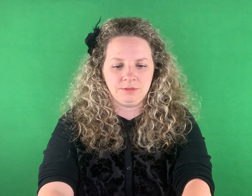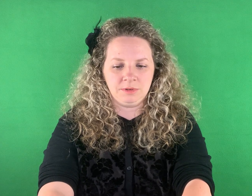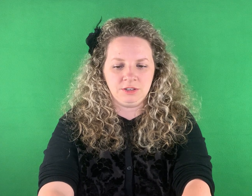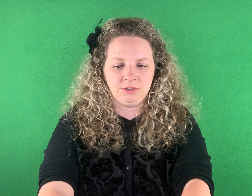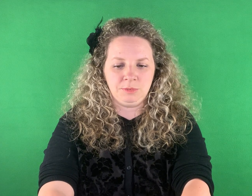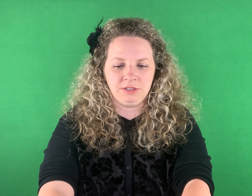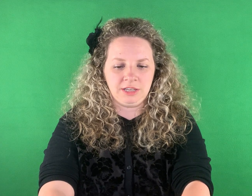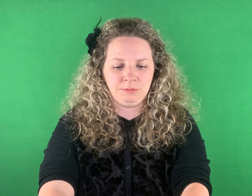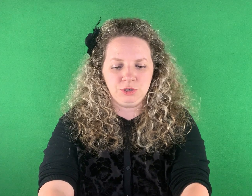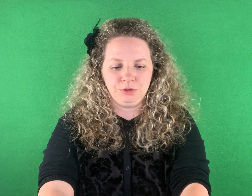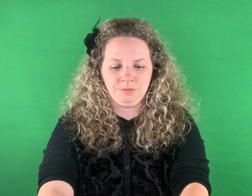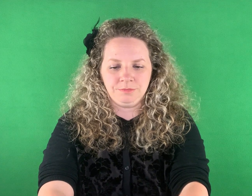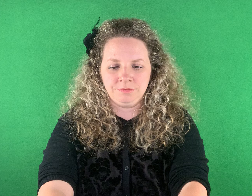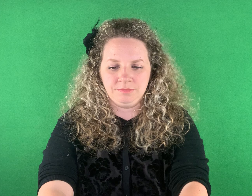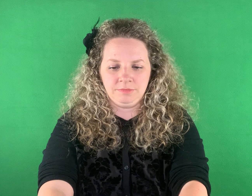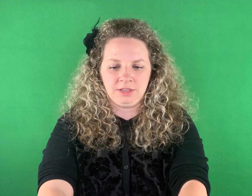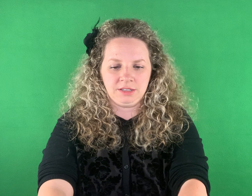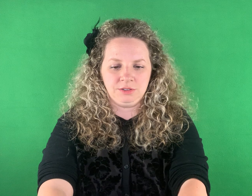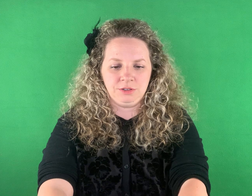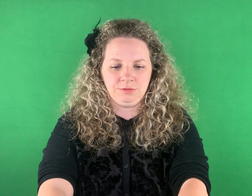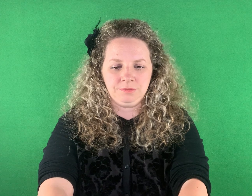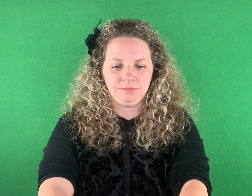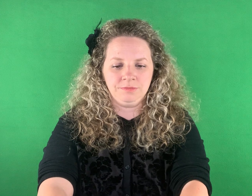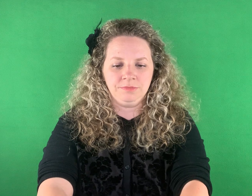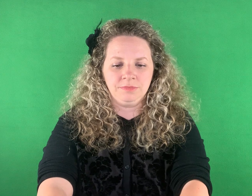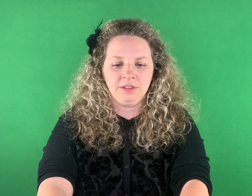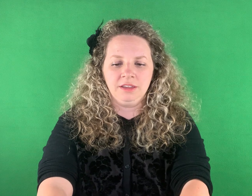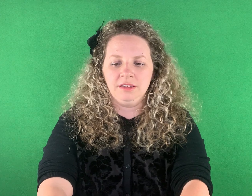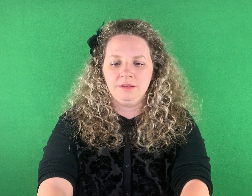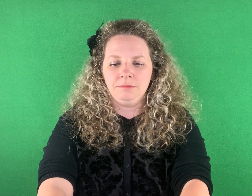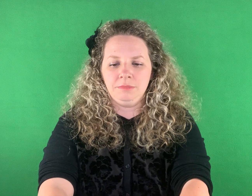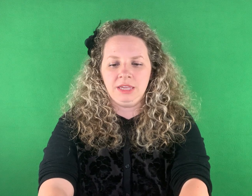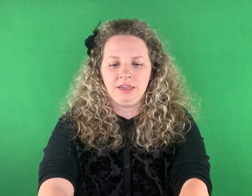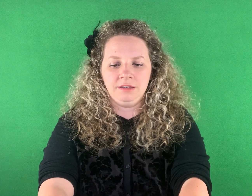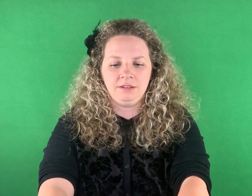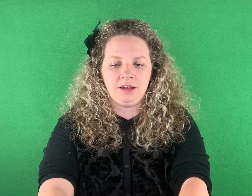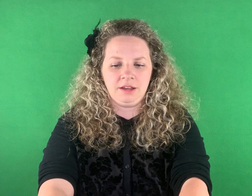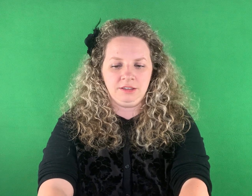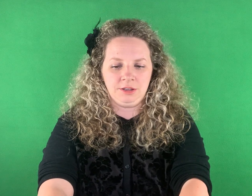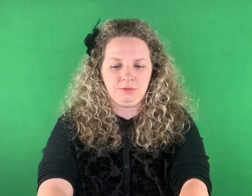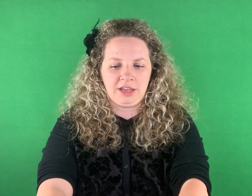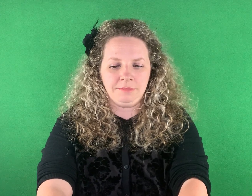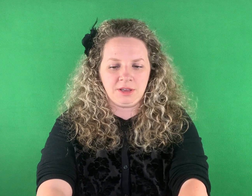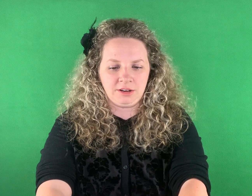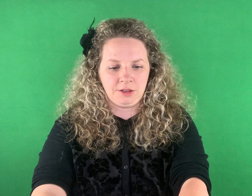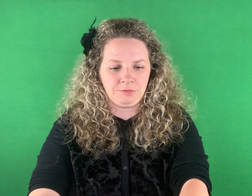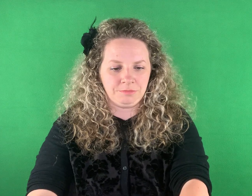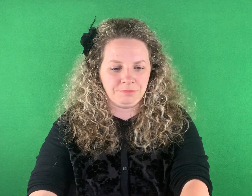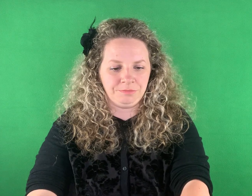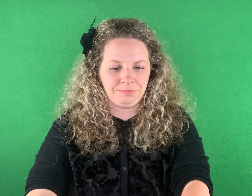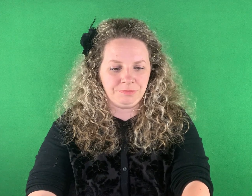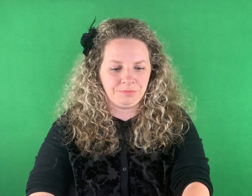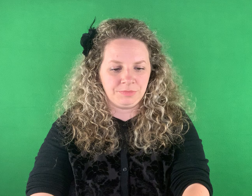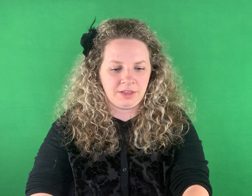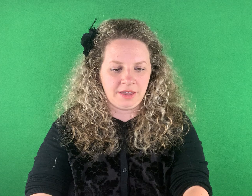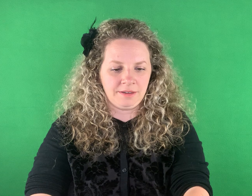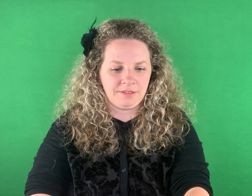“I am not alone” ME NOT ALONE